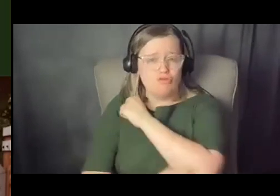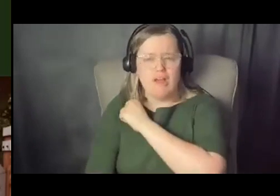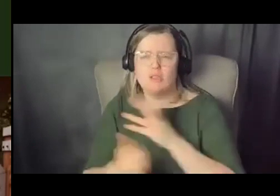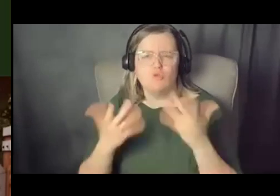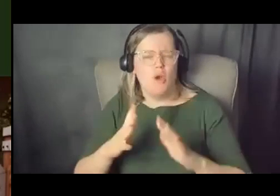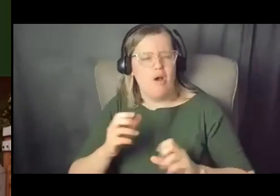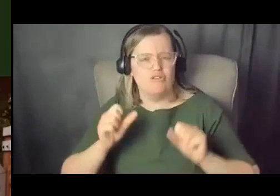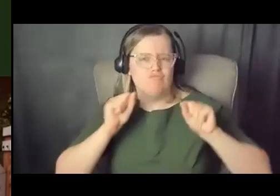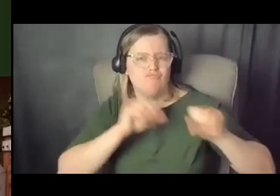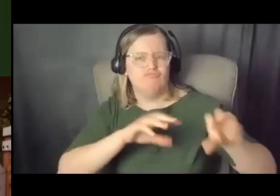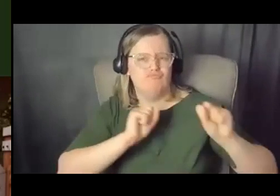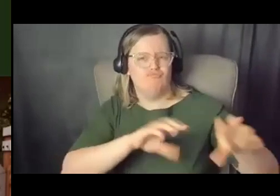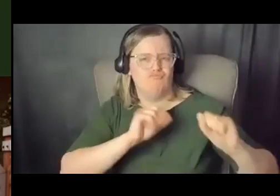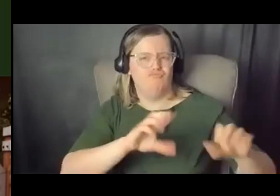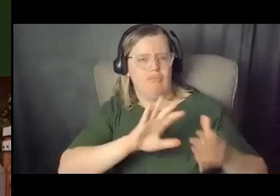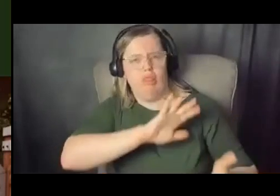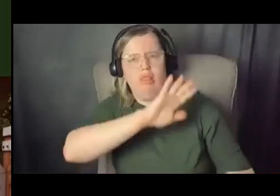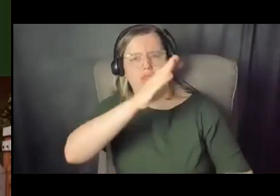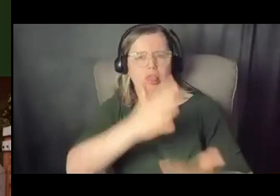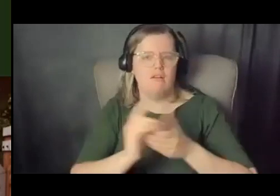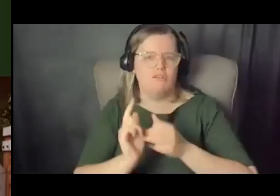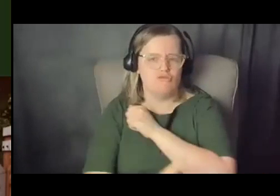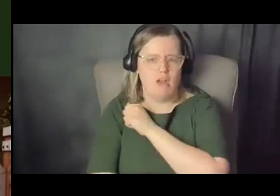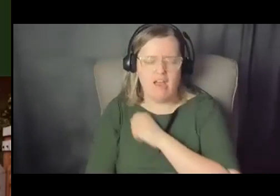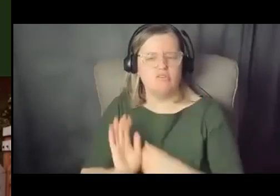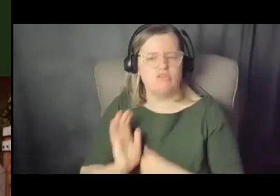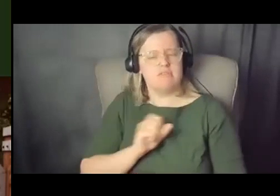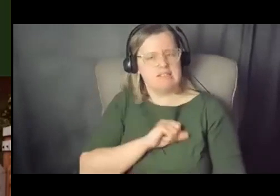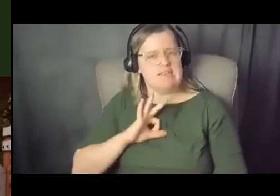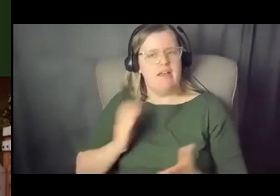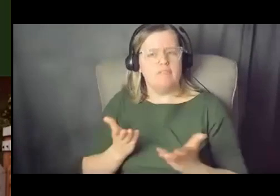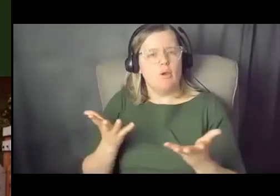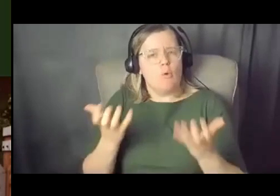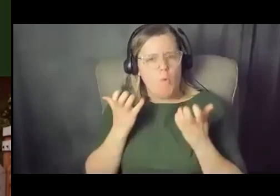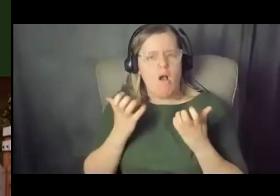So our staff wants us to reduce our landfill waste, and they